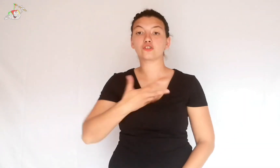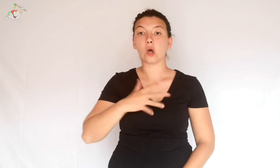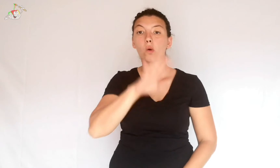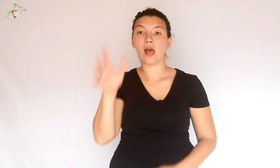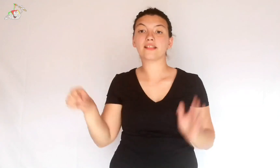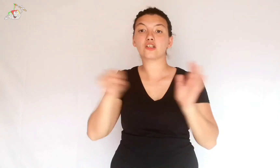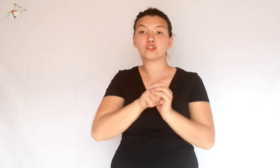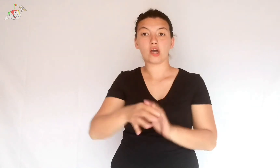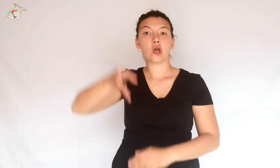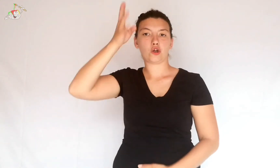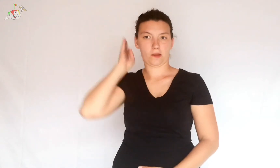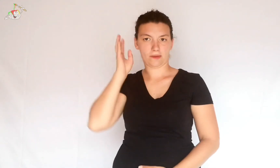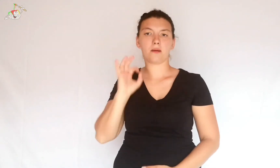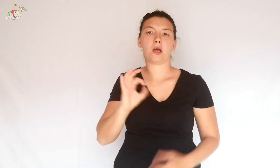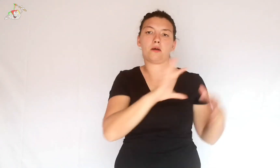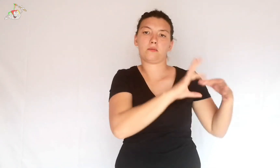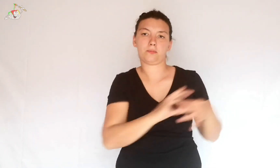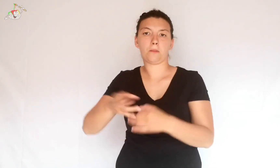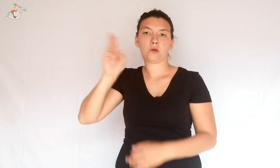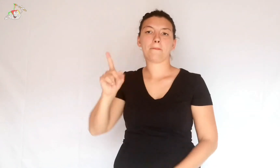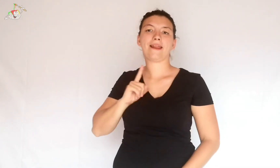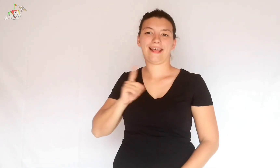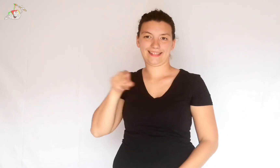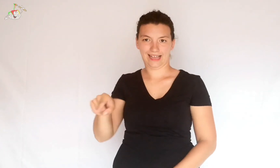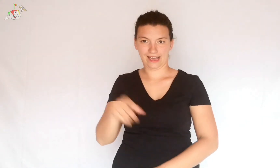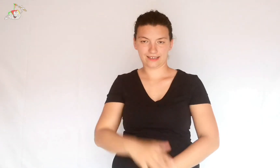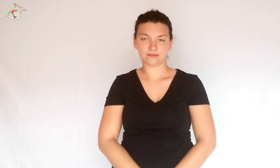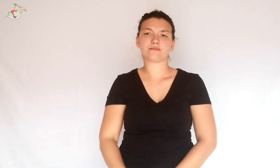There is another Roman story that has military reasons.